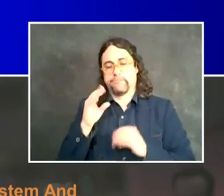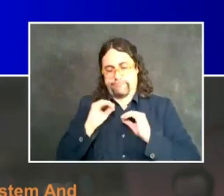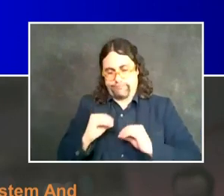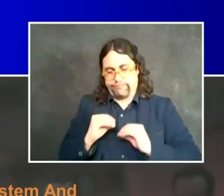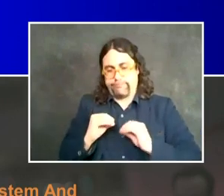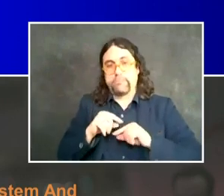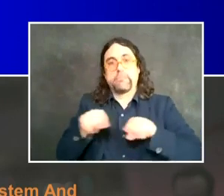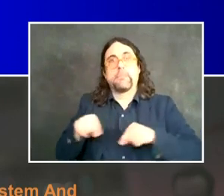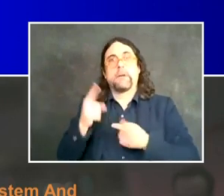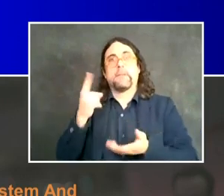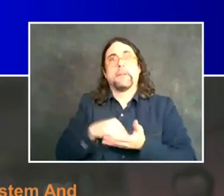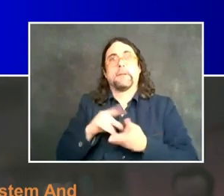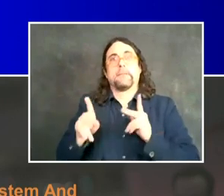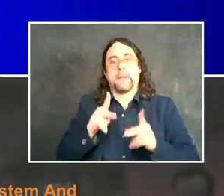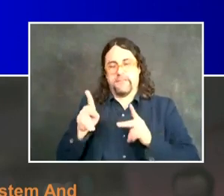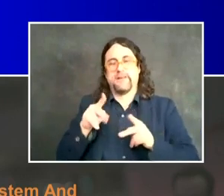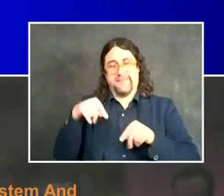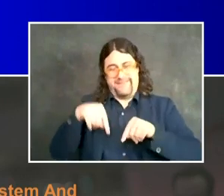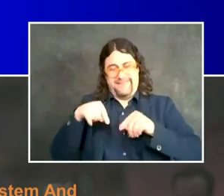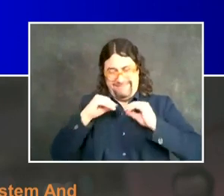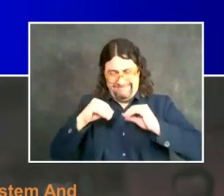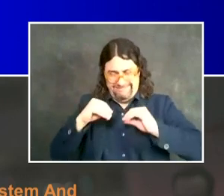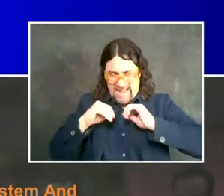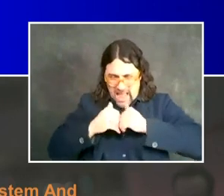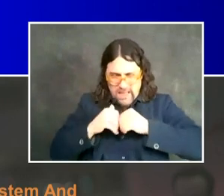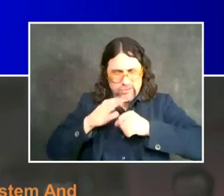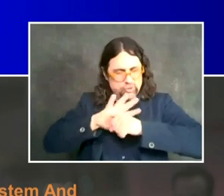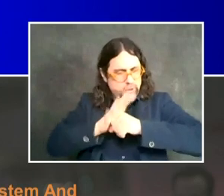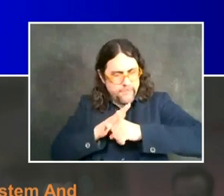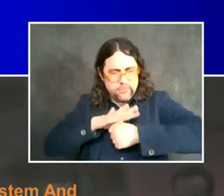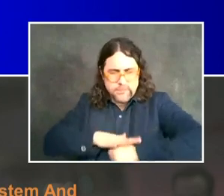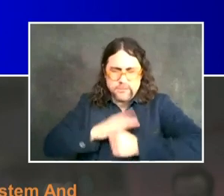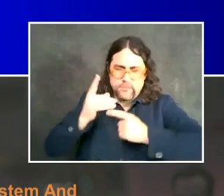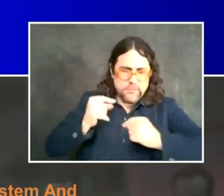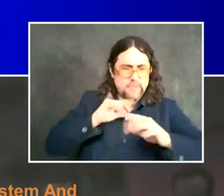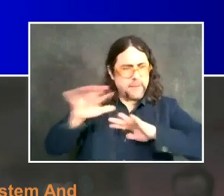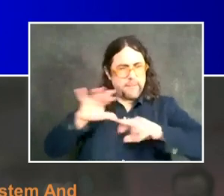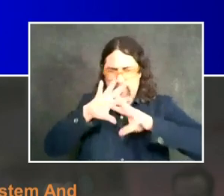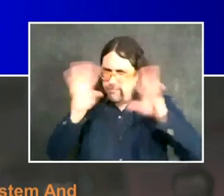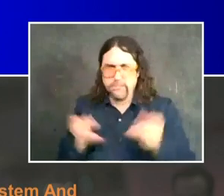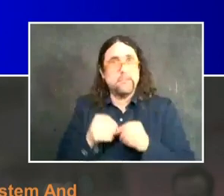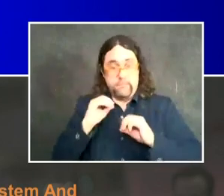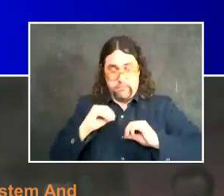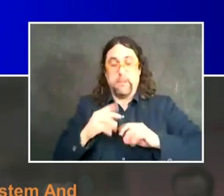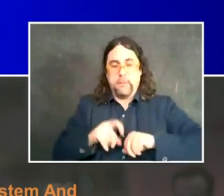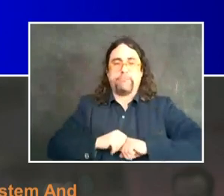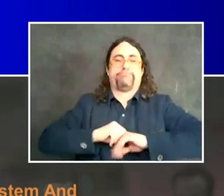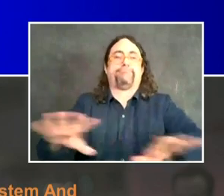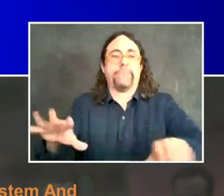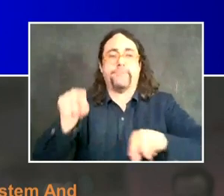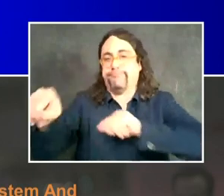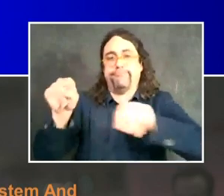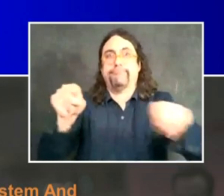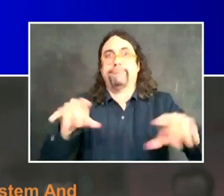PROVIDE A WHOLE NEW HIGHER LEVEL OF TRAUMA CARE FOR THOSE